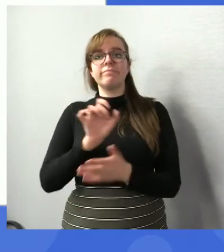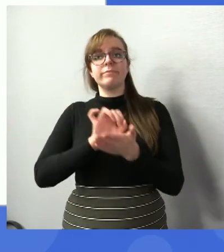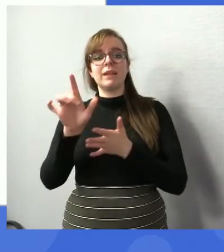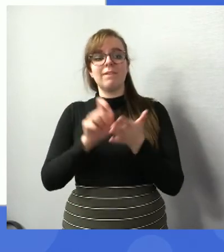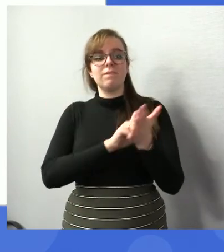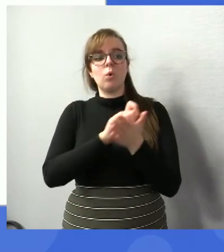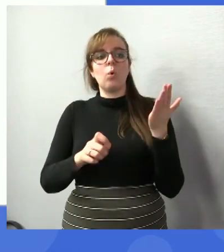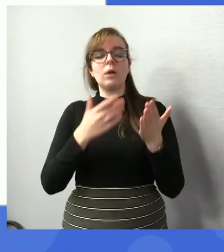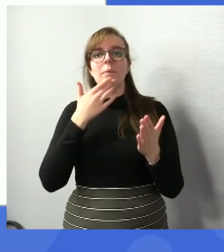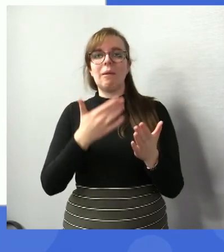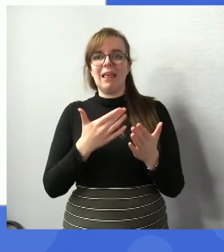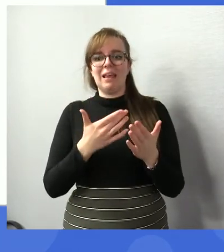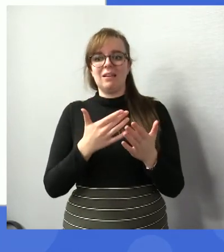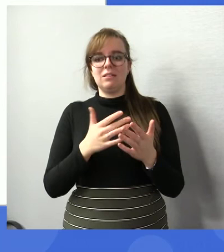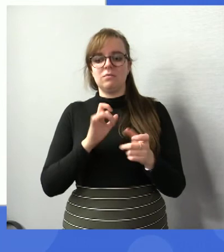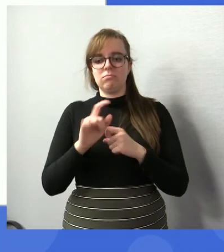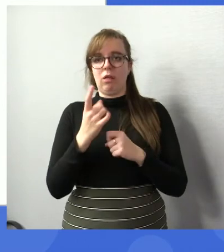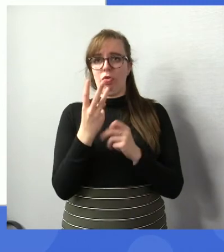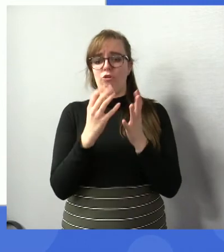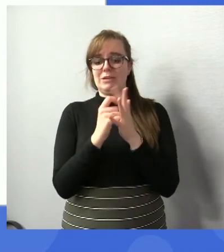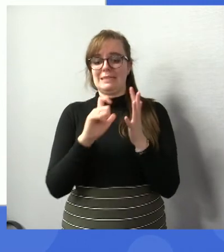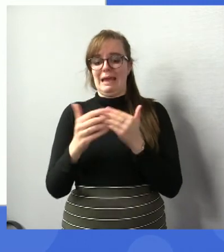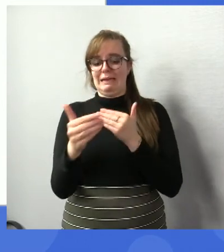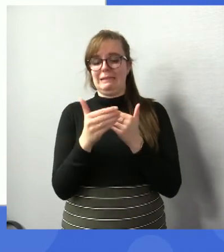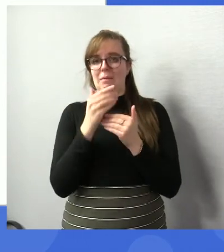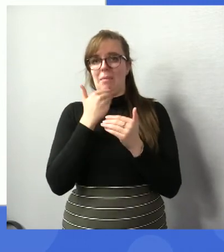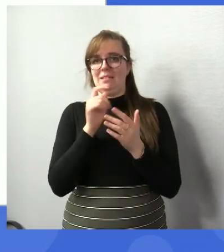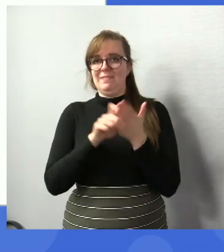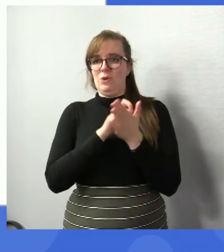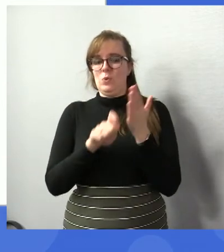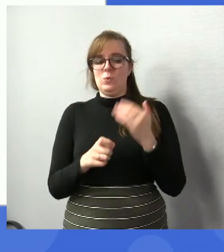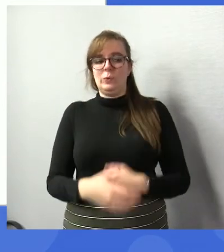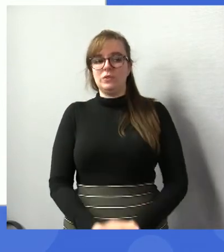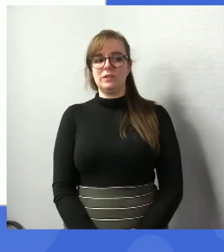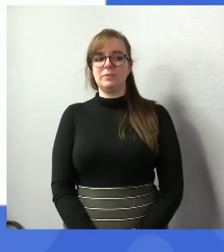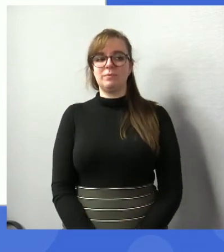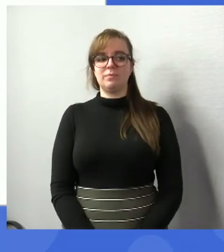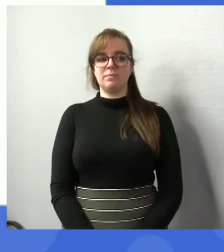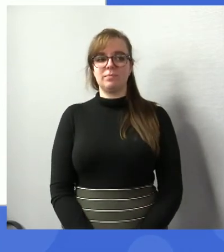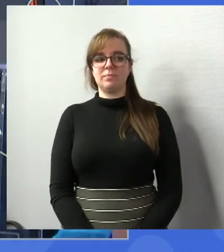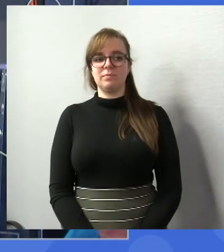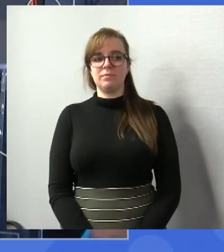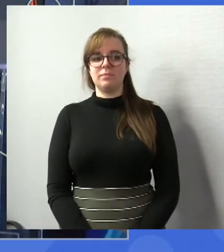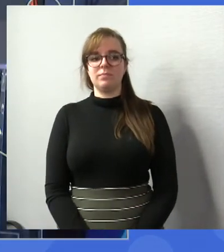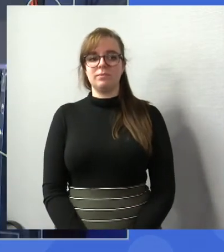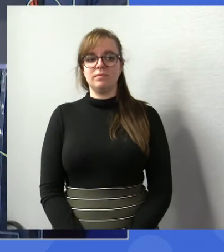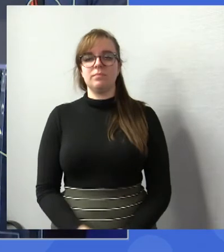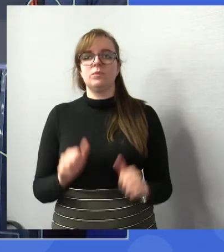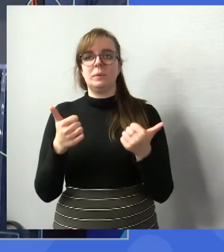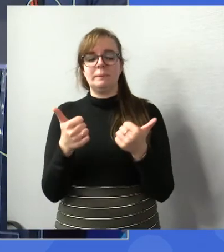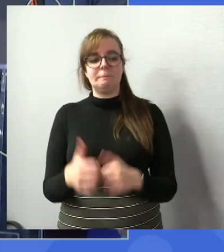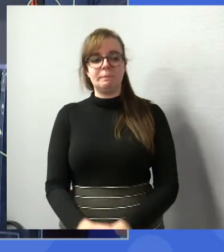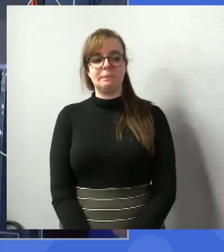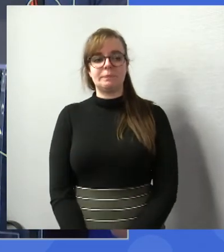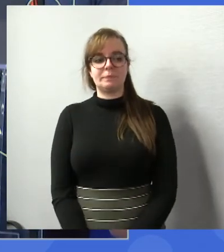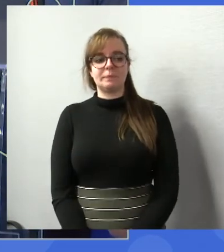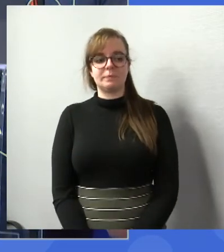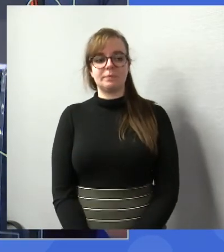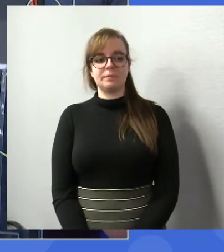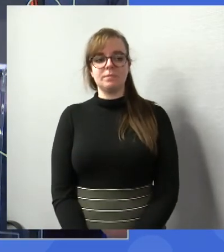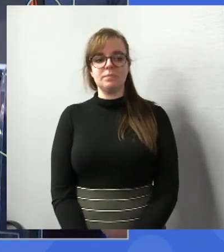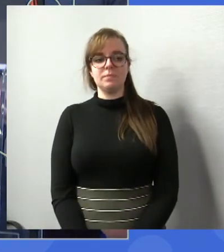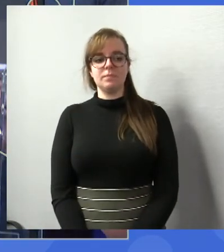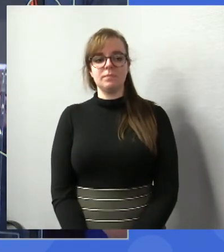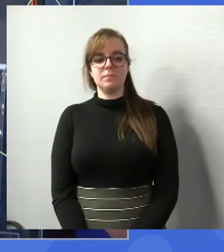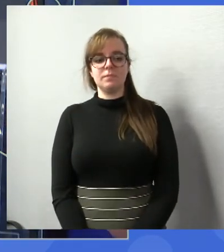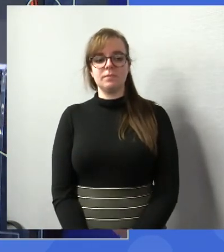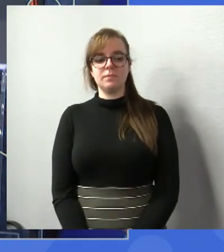within the next three seconds one two three okay okay